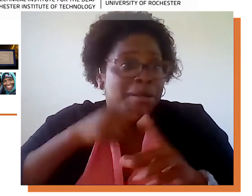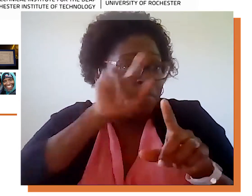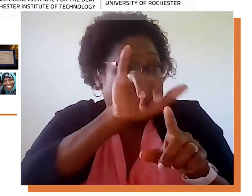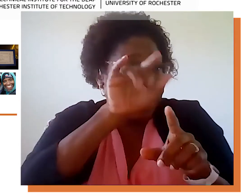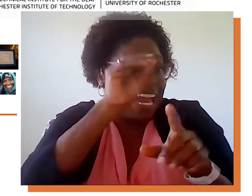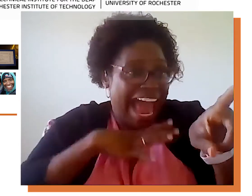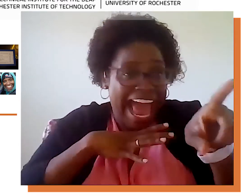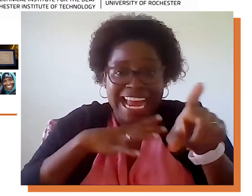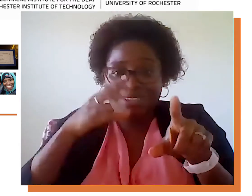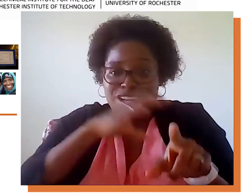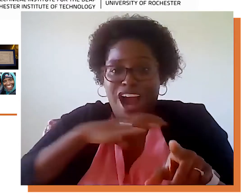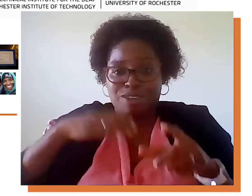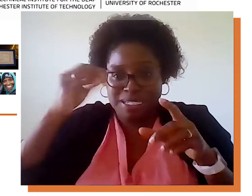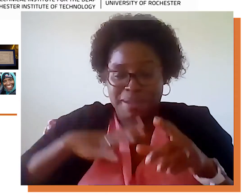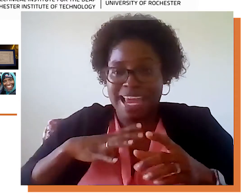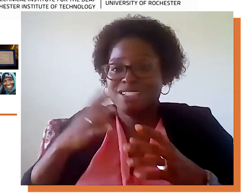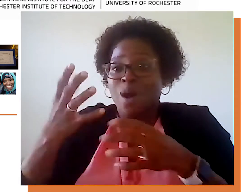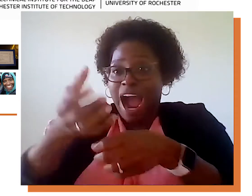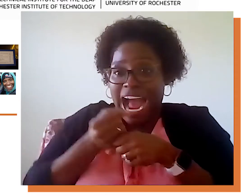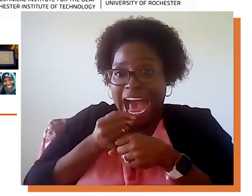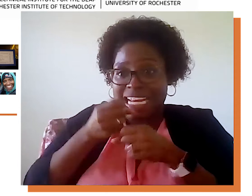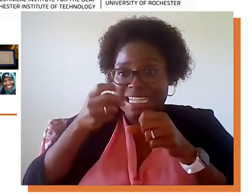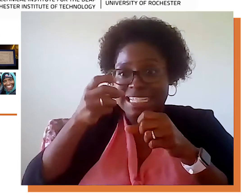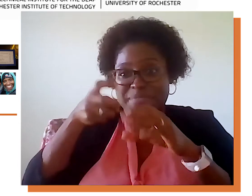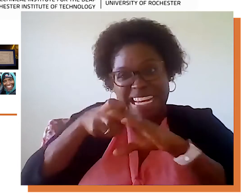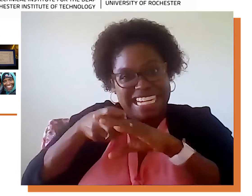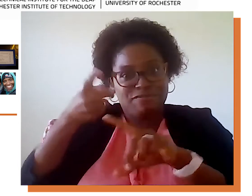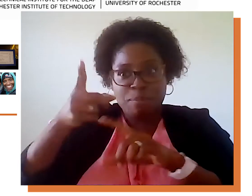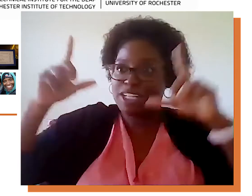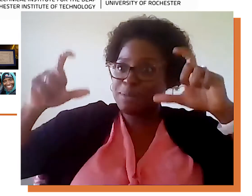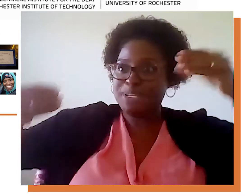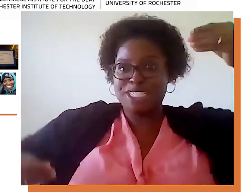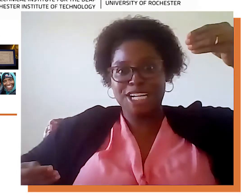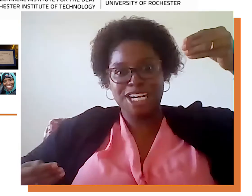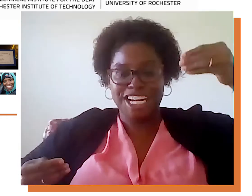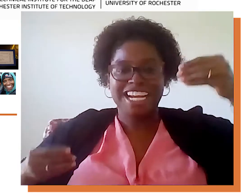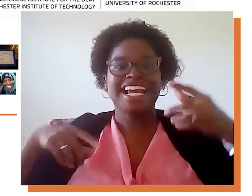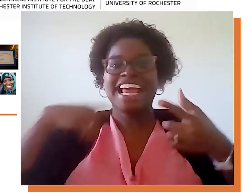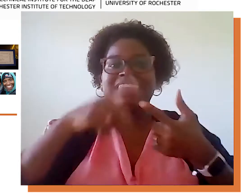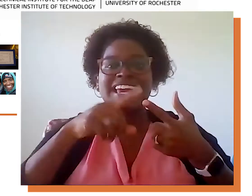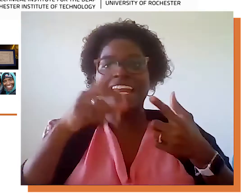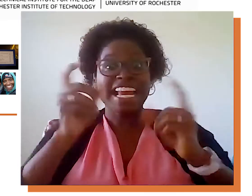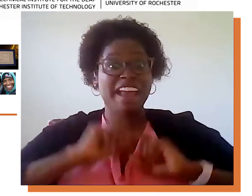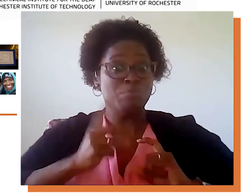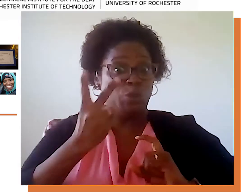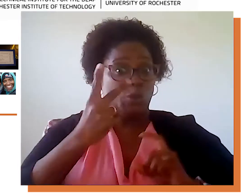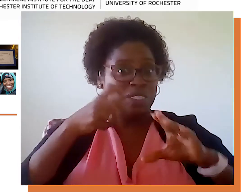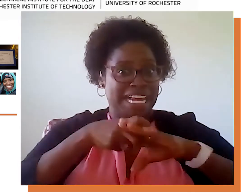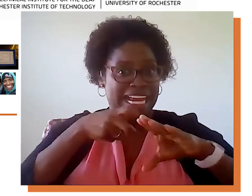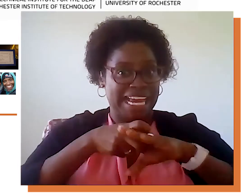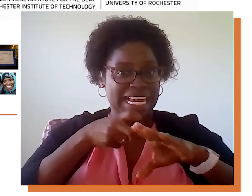...Congressperson's name. I apologize to him if he ever sees this, but I've got a picture there in my slide